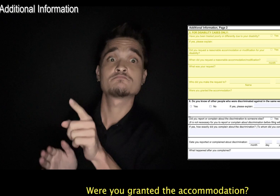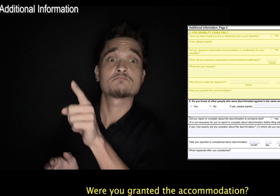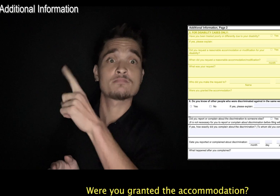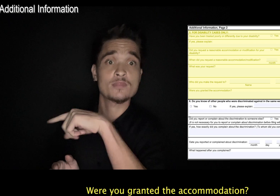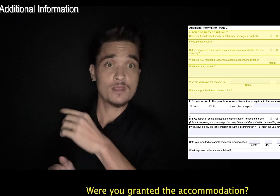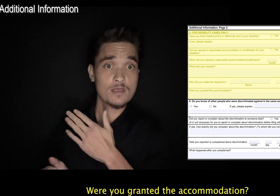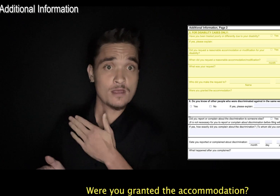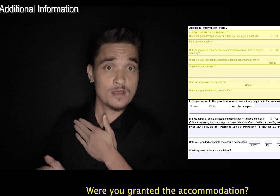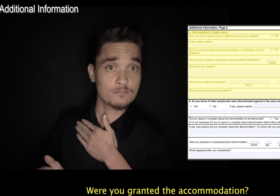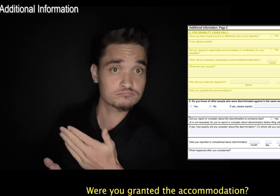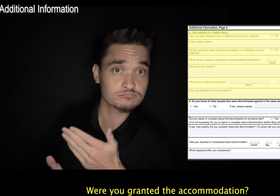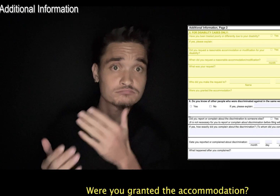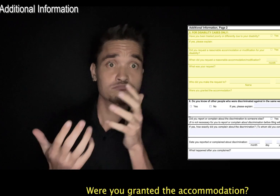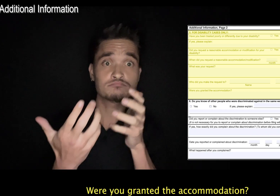Were you granted the accommodation?